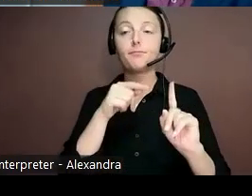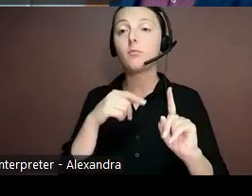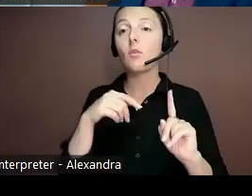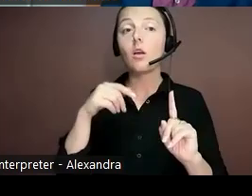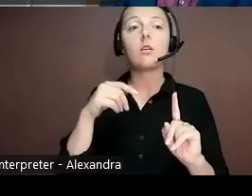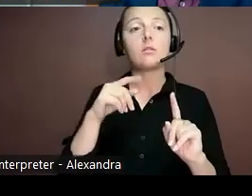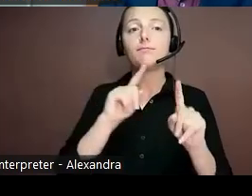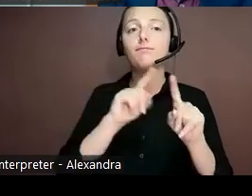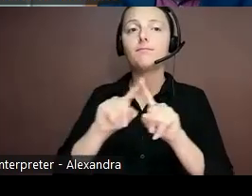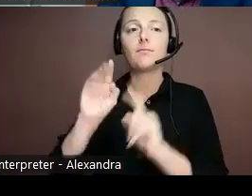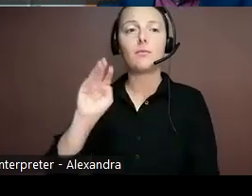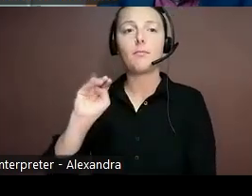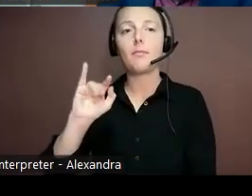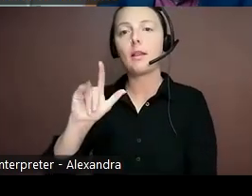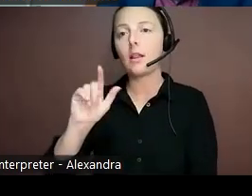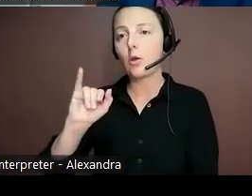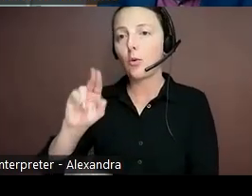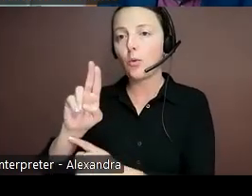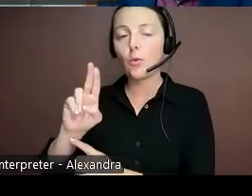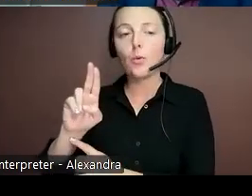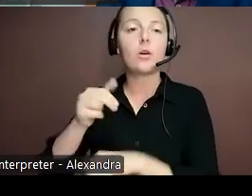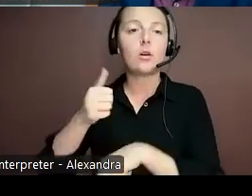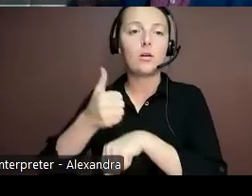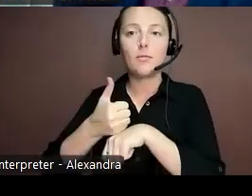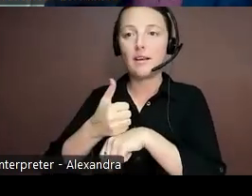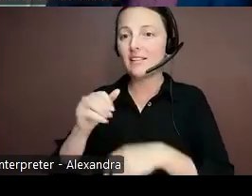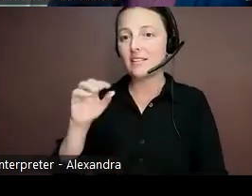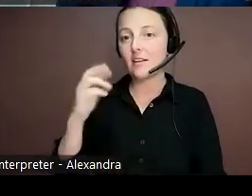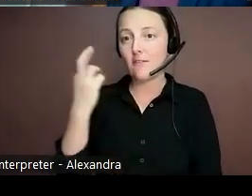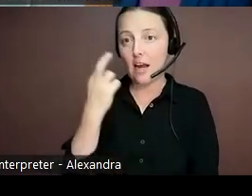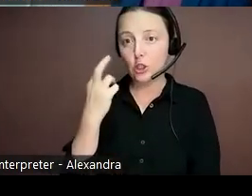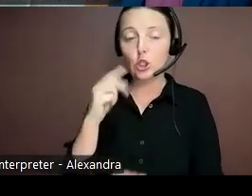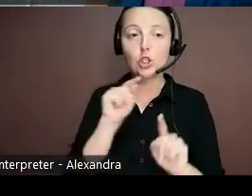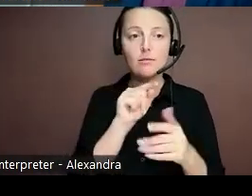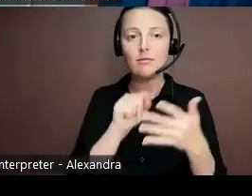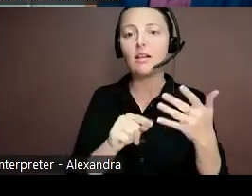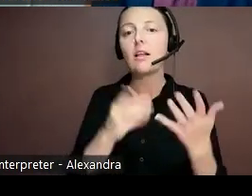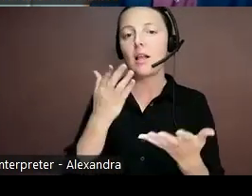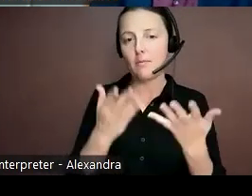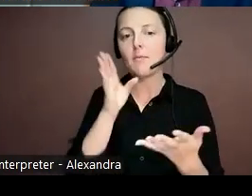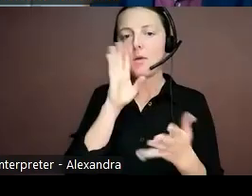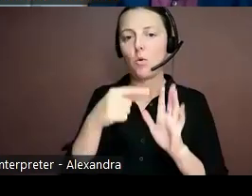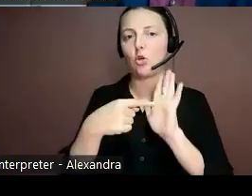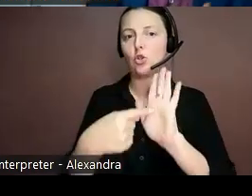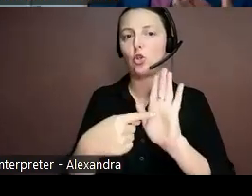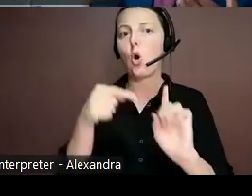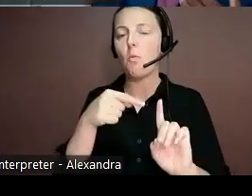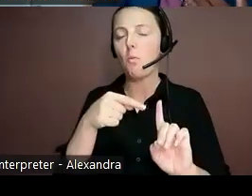unit uh that can also be potentially targeted for decreasing aggression um including you know